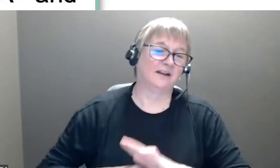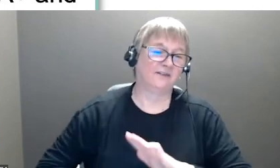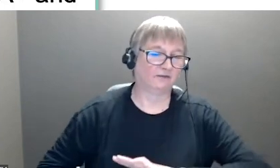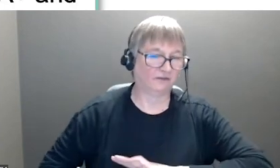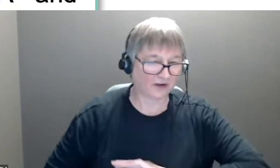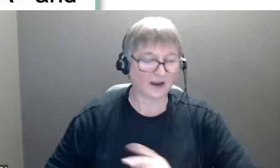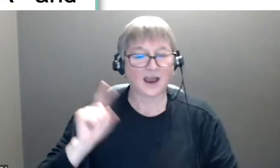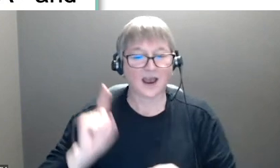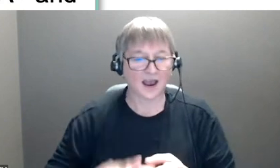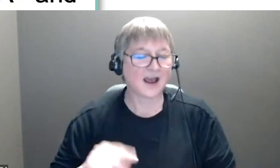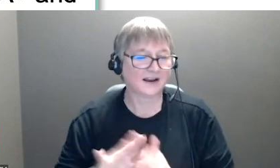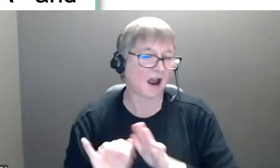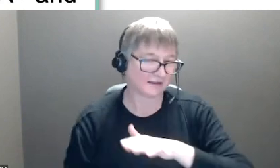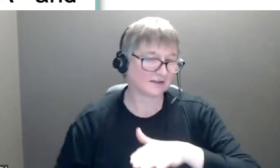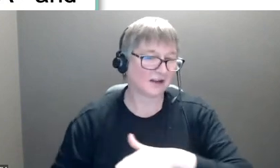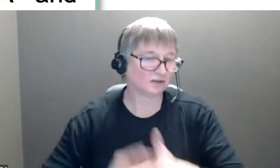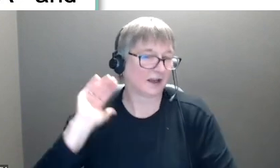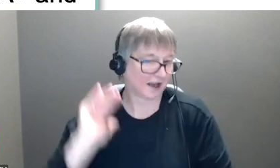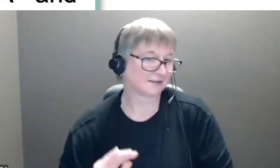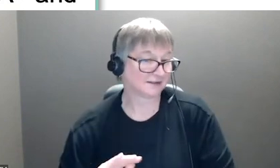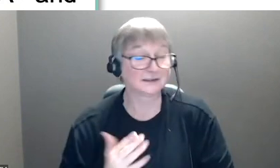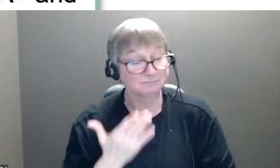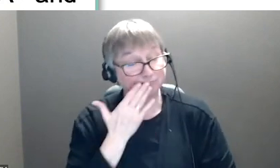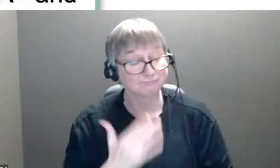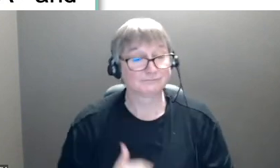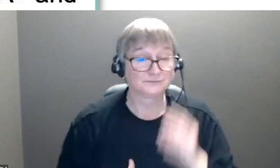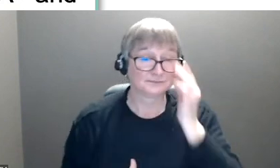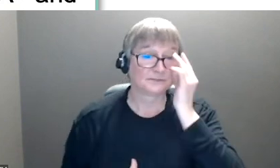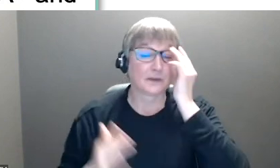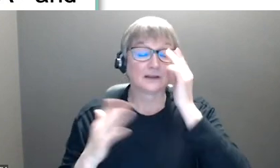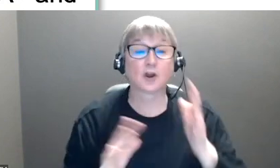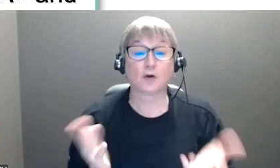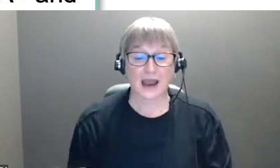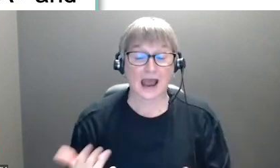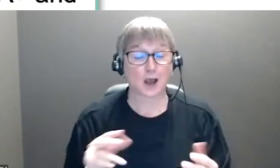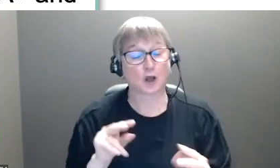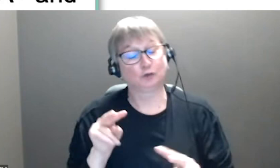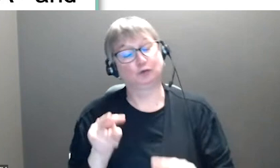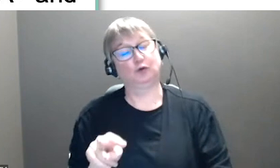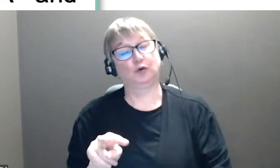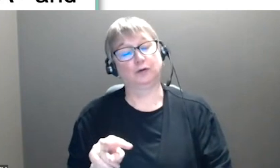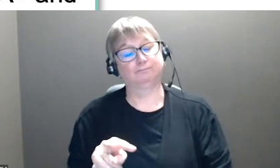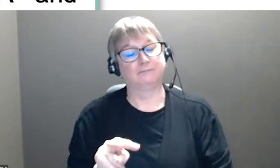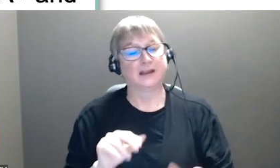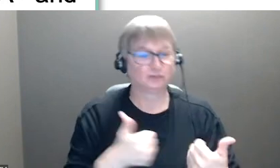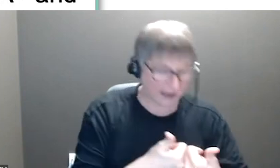we can find opportunities to turn these challenges into areas for opportunities under the program.